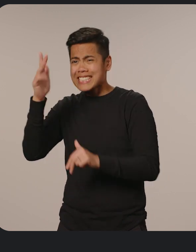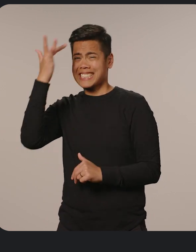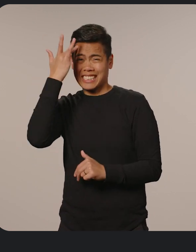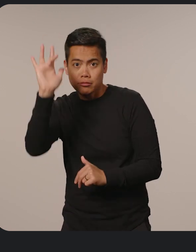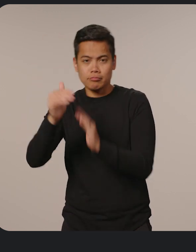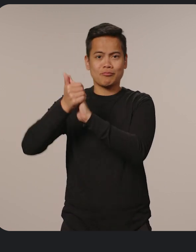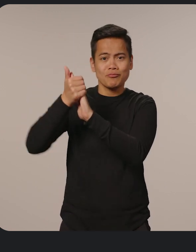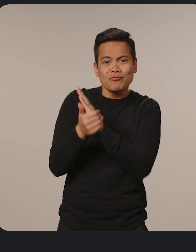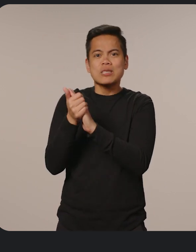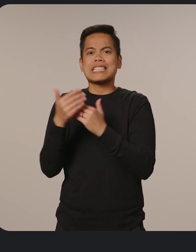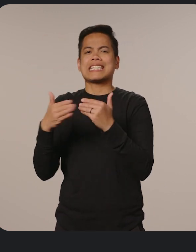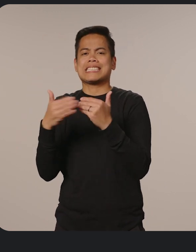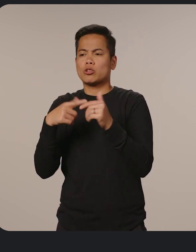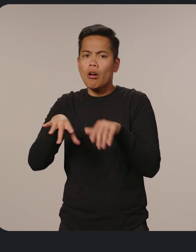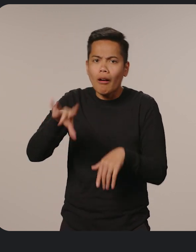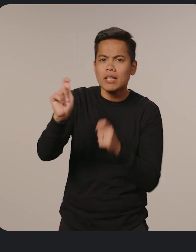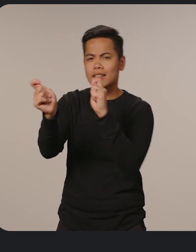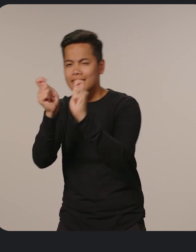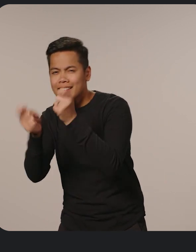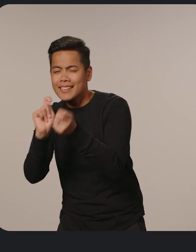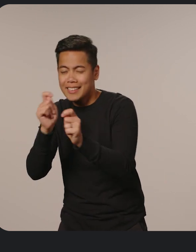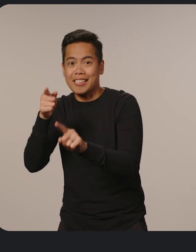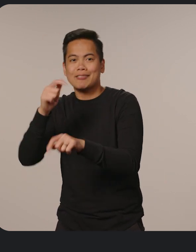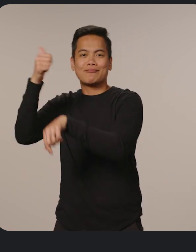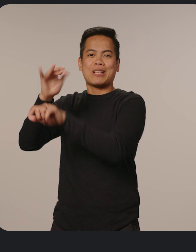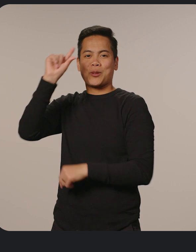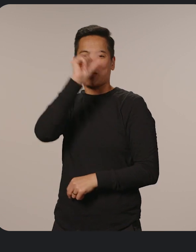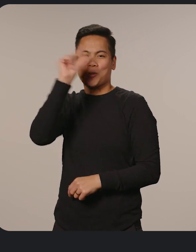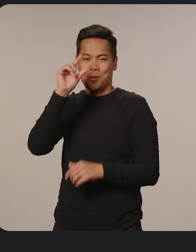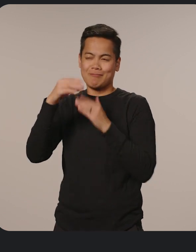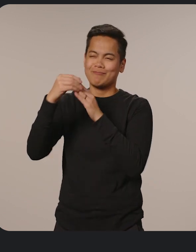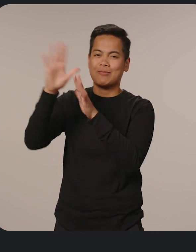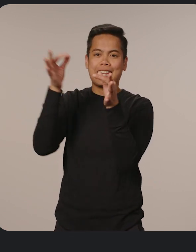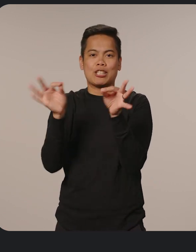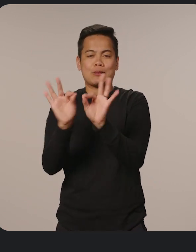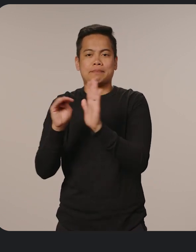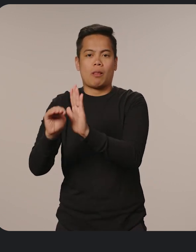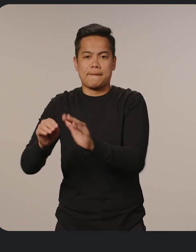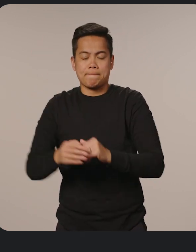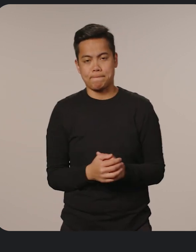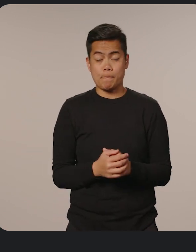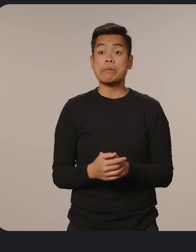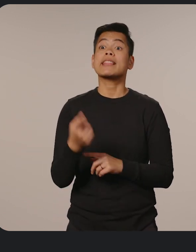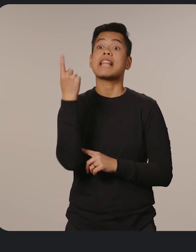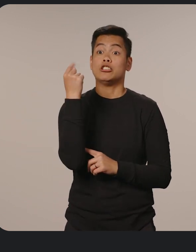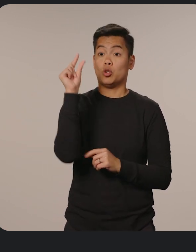discover and adopt, powered by Google's leading language models. Last year at Google I/O, we talked